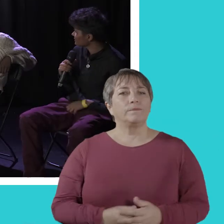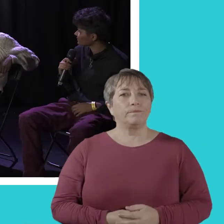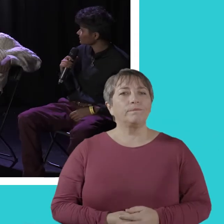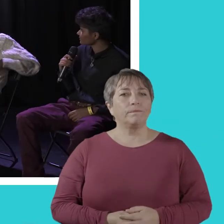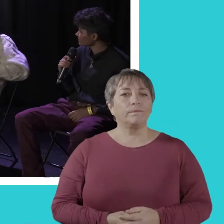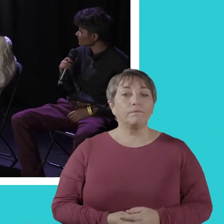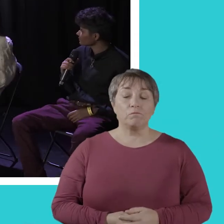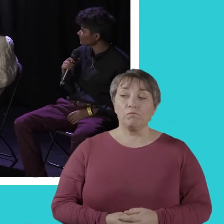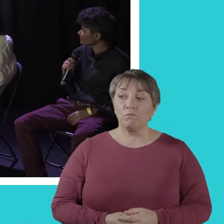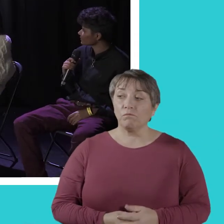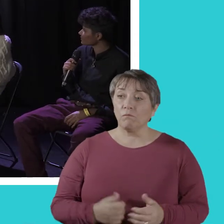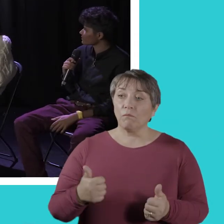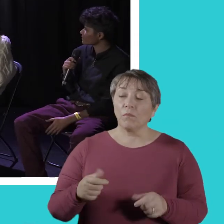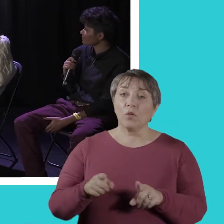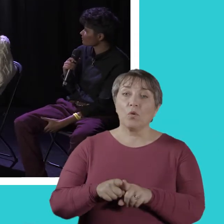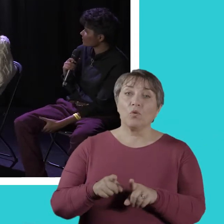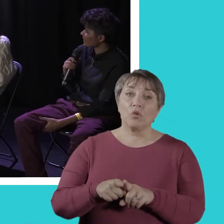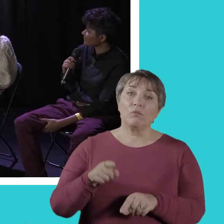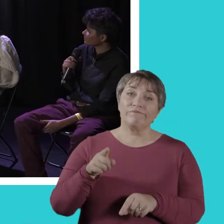Totally I think you're so right. I think this is a conversation that has been